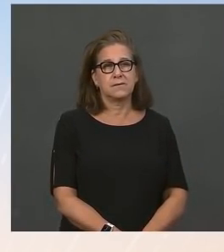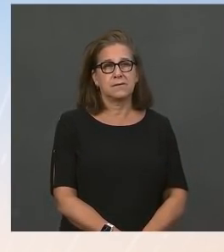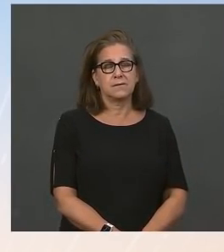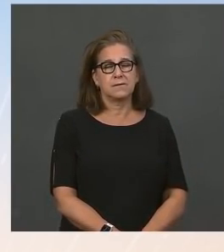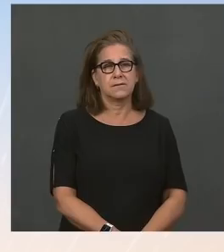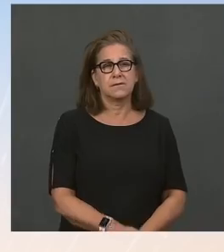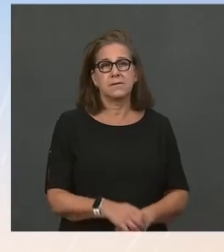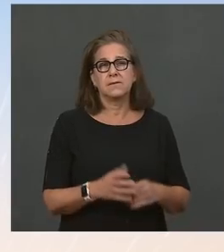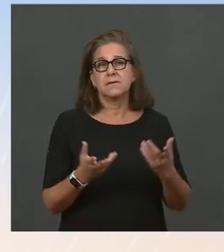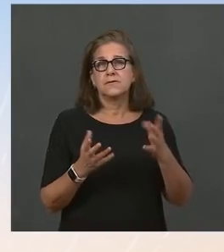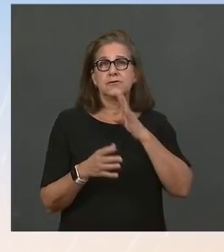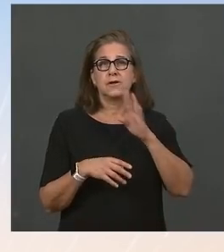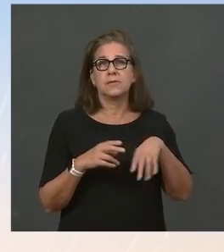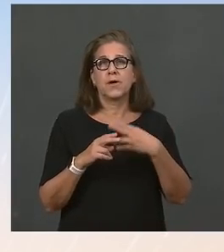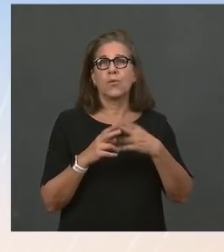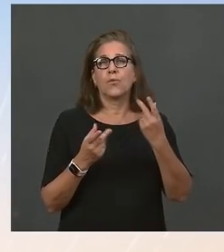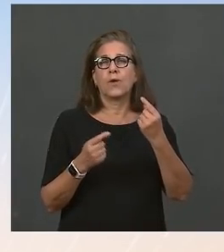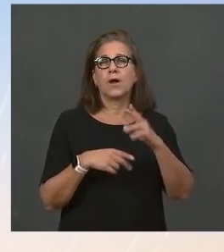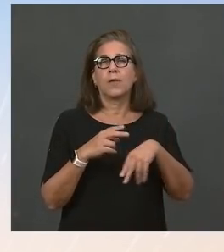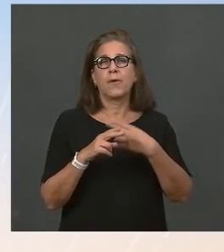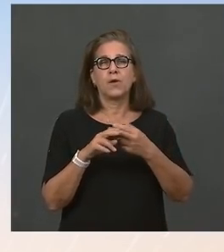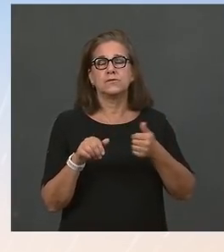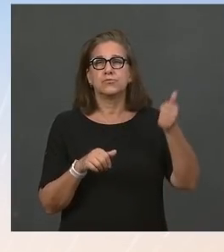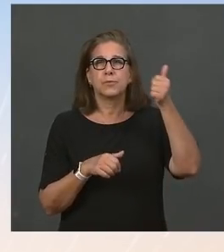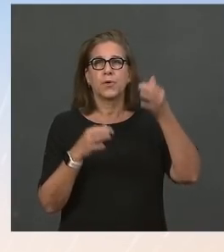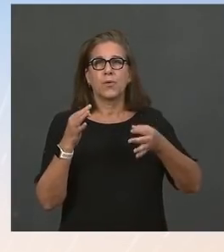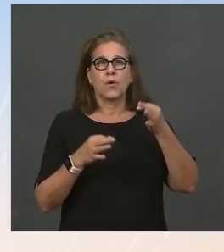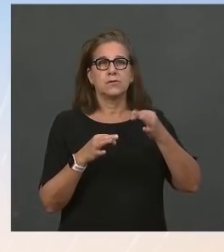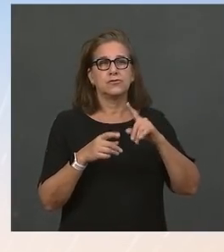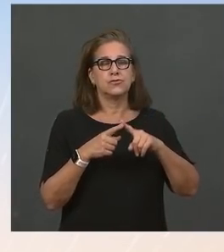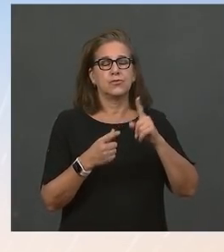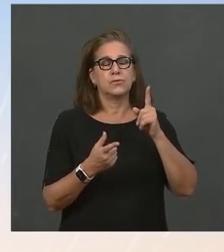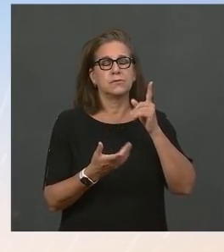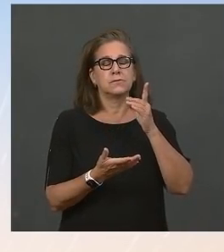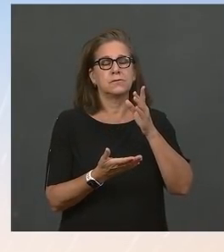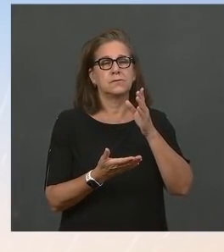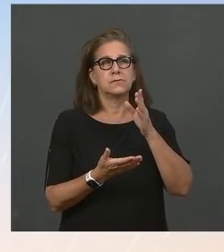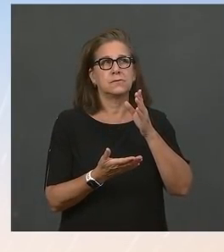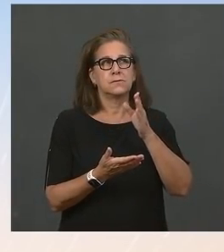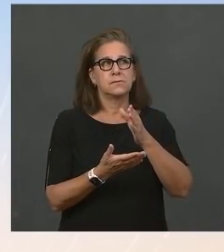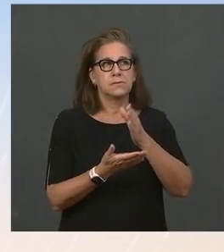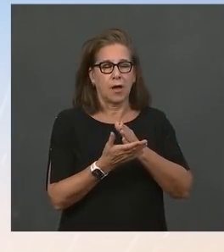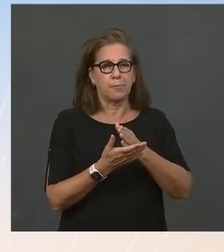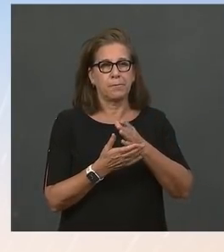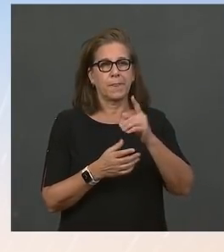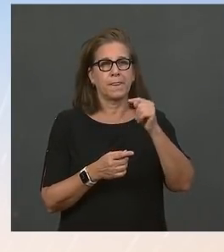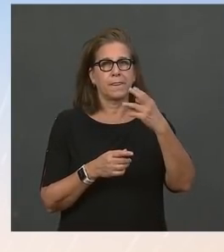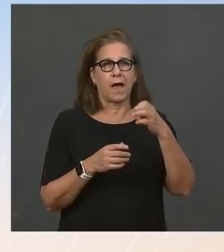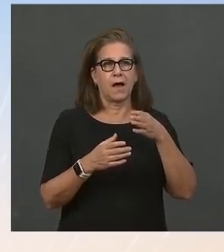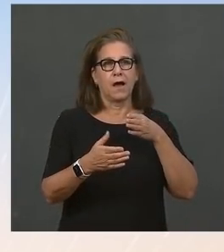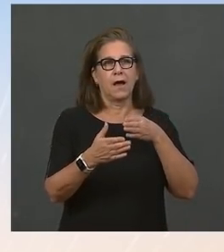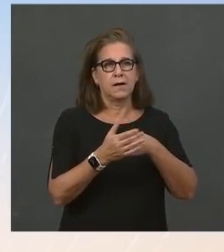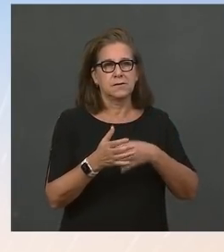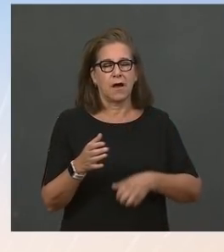Ms. Psaki: Well, I would naturally defer any particular questions about the Supreme Court decision and litigation to the Department of Justice. But what I can reiterate